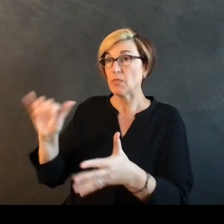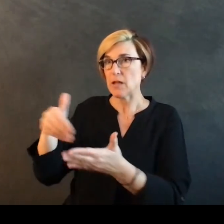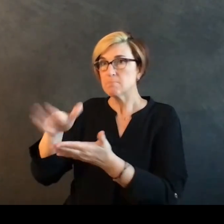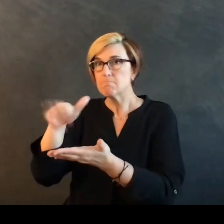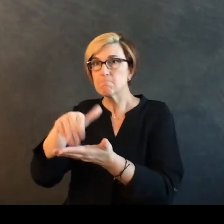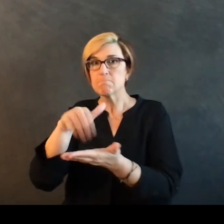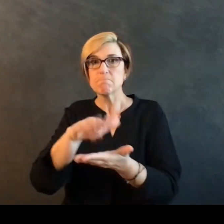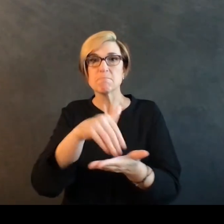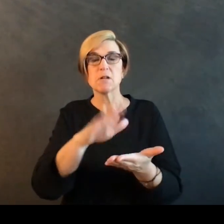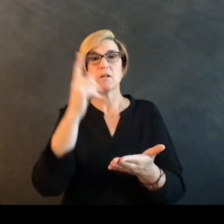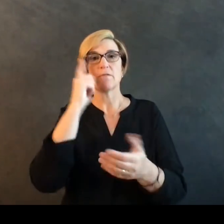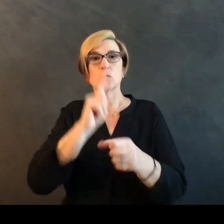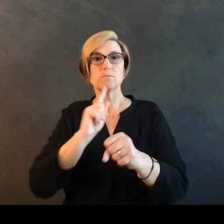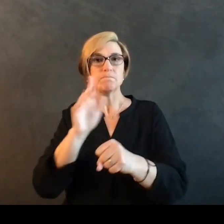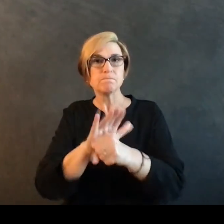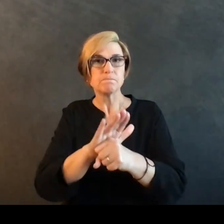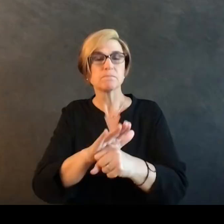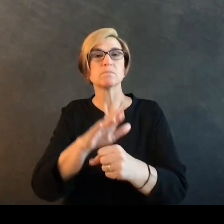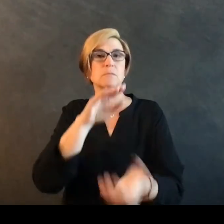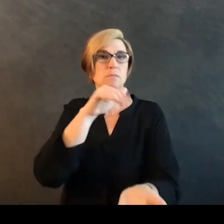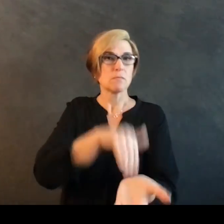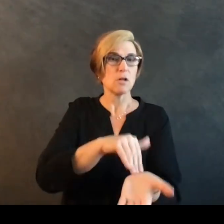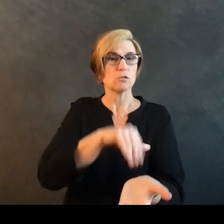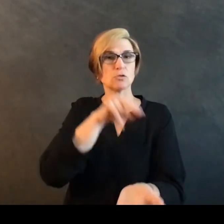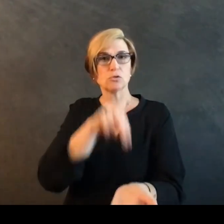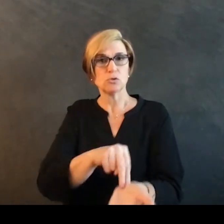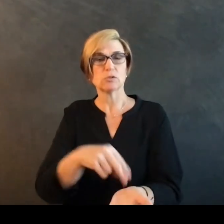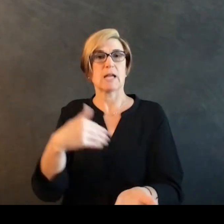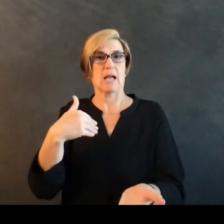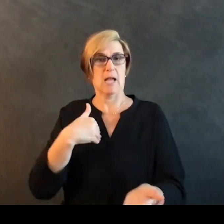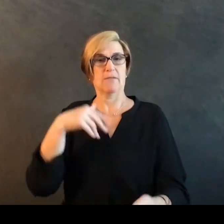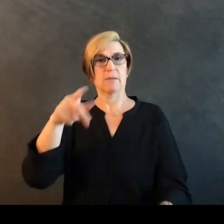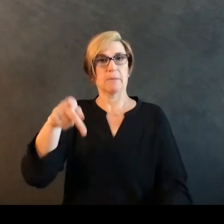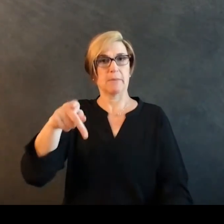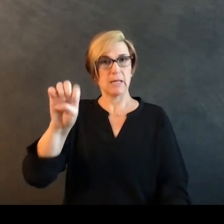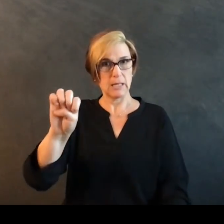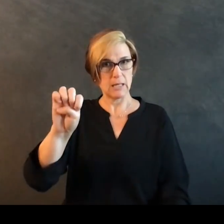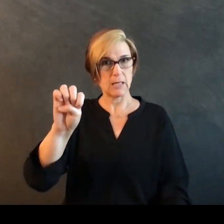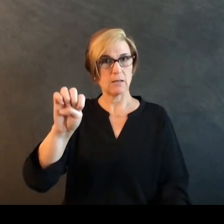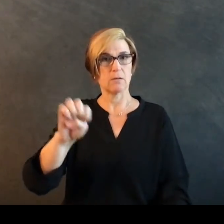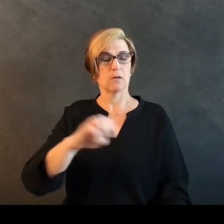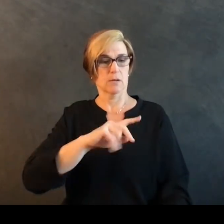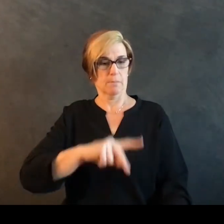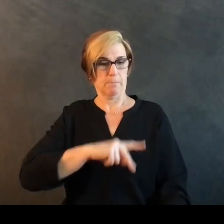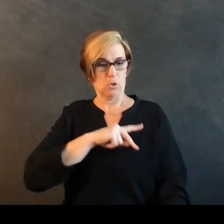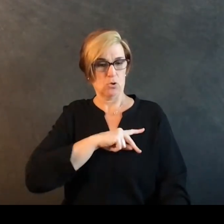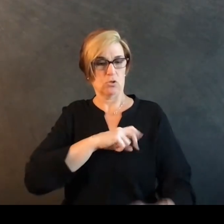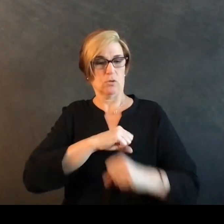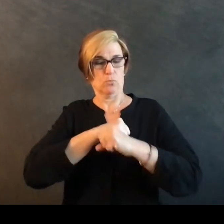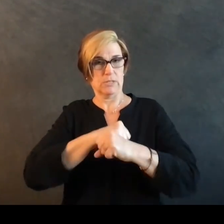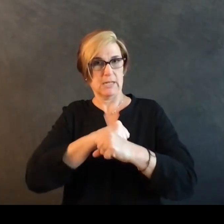equipment and also the ventilators to be able to meet this moment and today